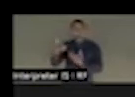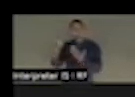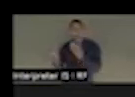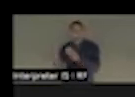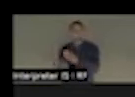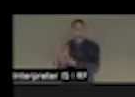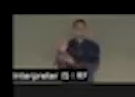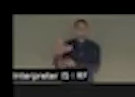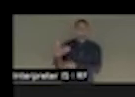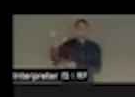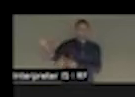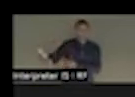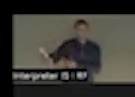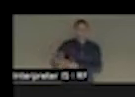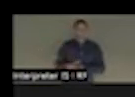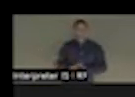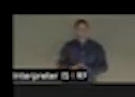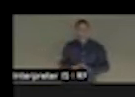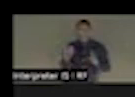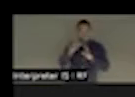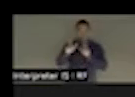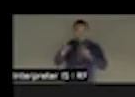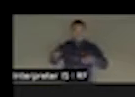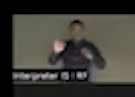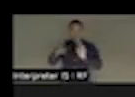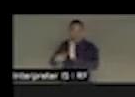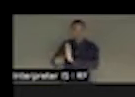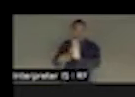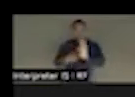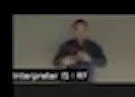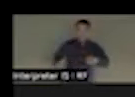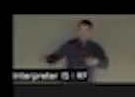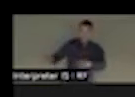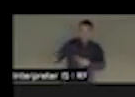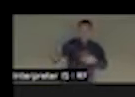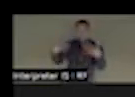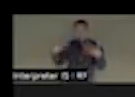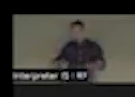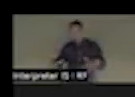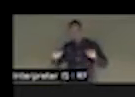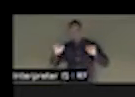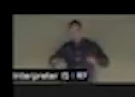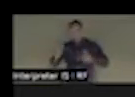the organizations change their processes and how and if people who didn't know